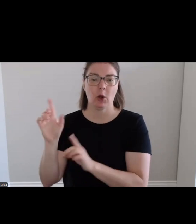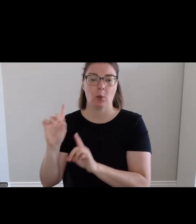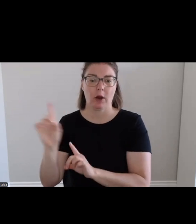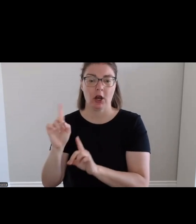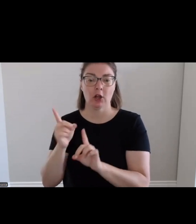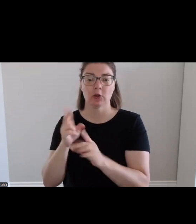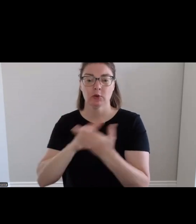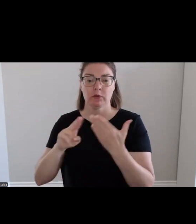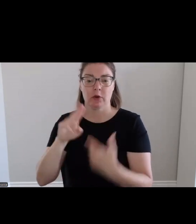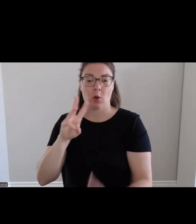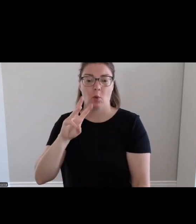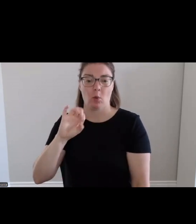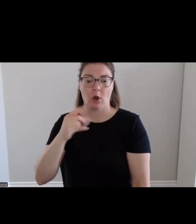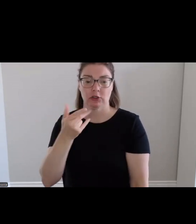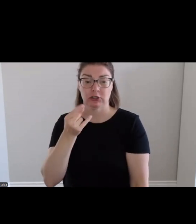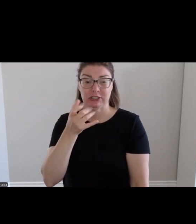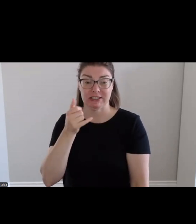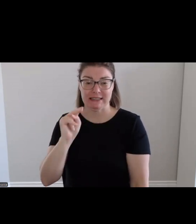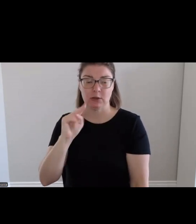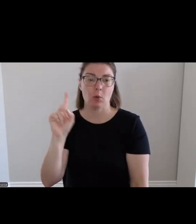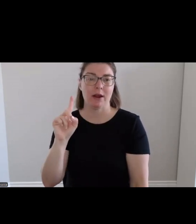And whenever you're ready, Elliott.